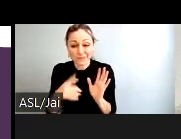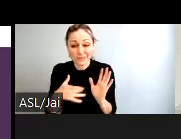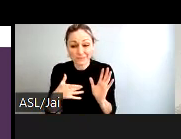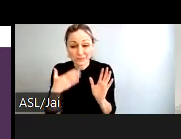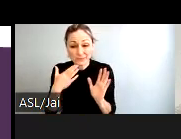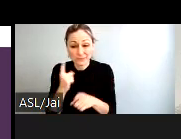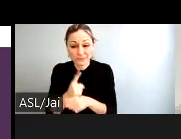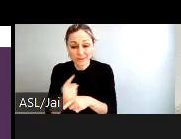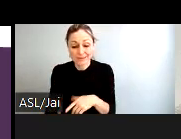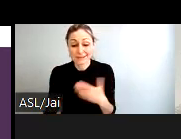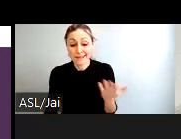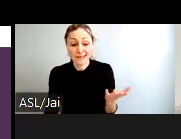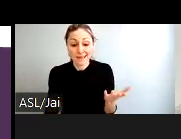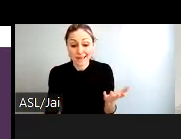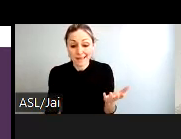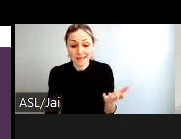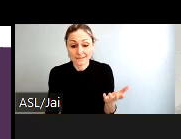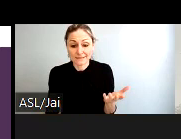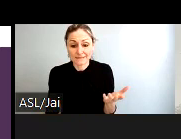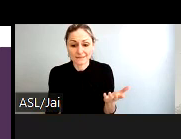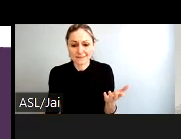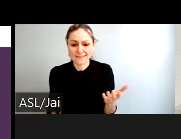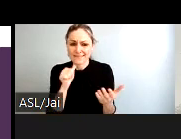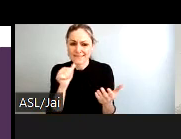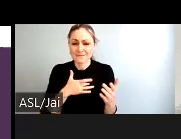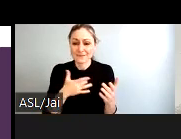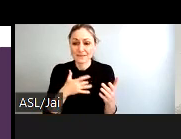And it doesn't always feel like you got an equal or equitable share.